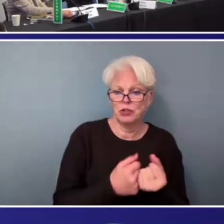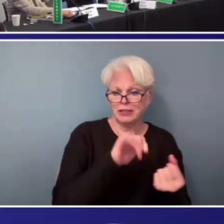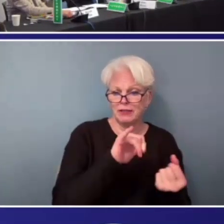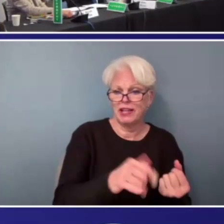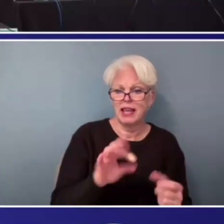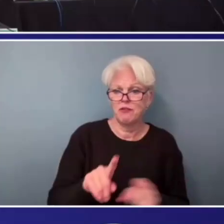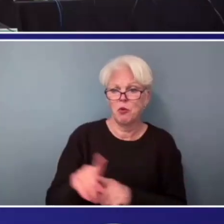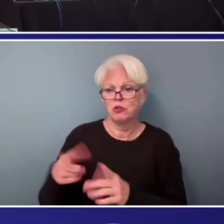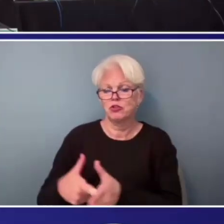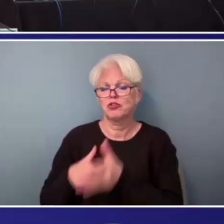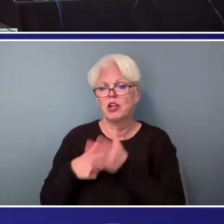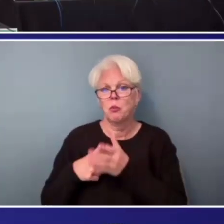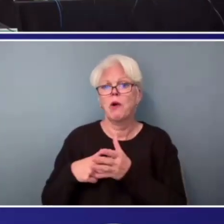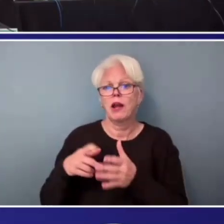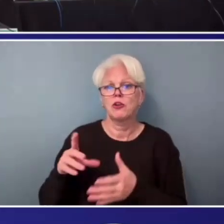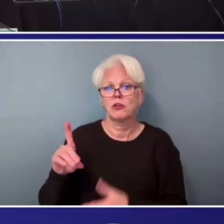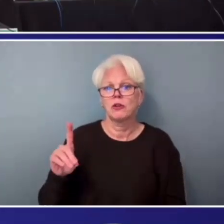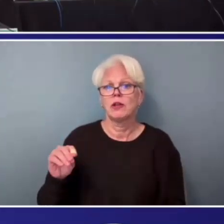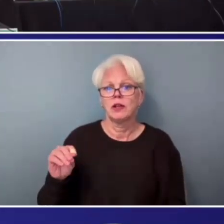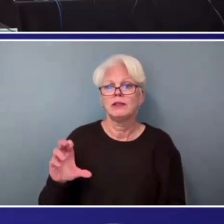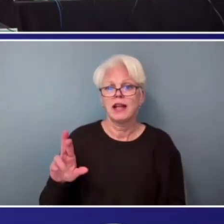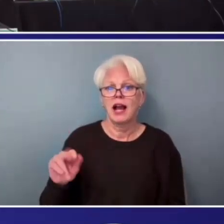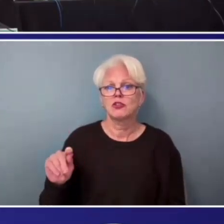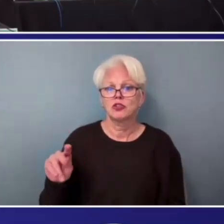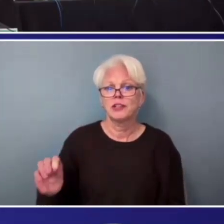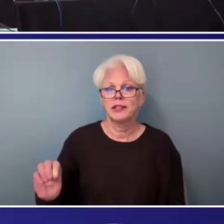If you look at the classification of